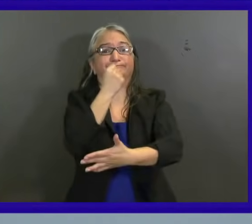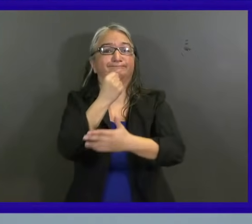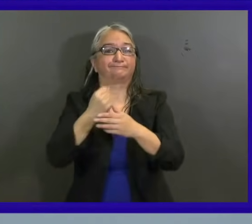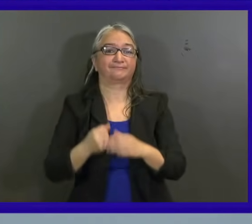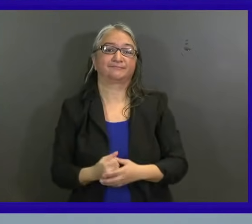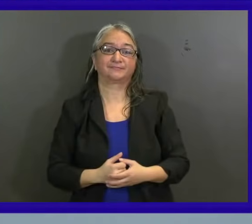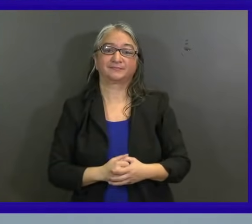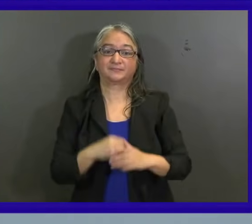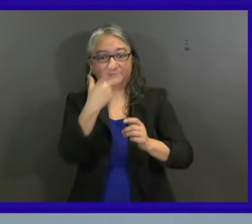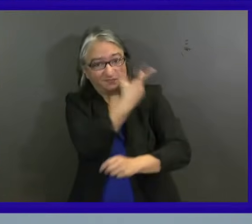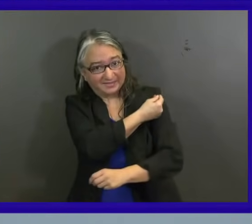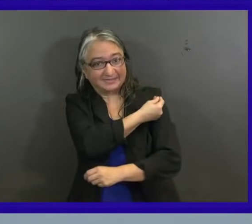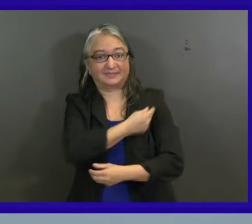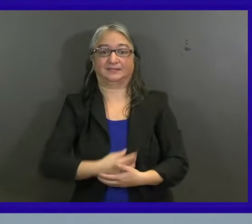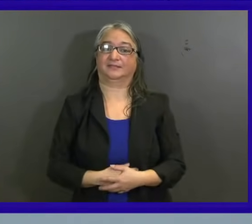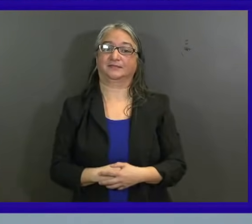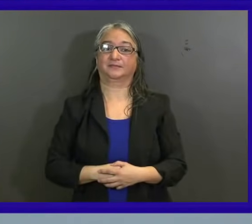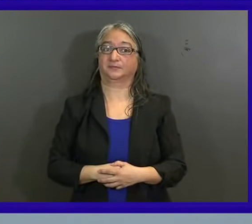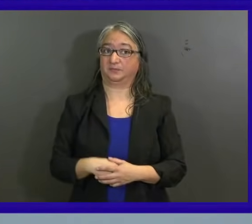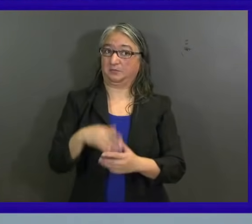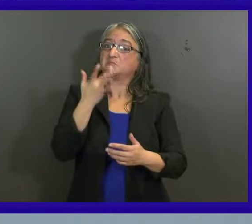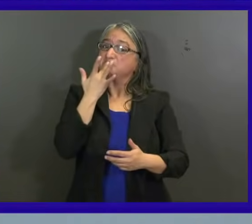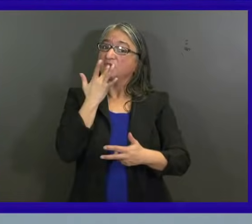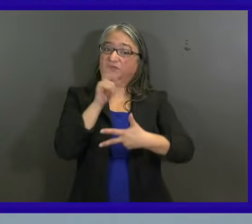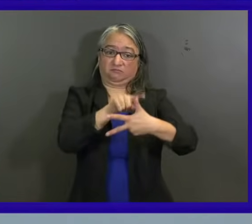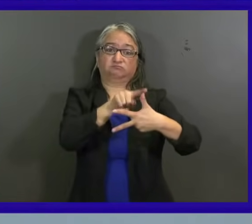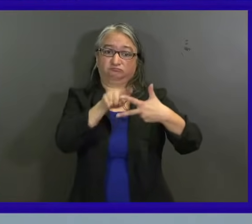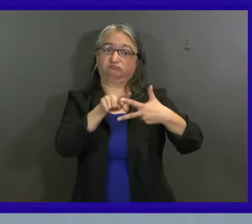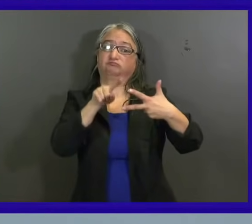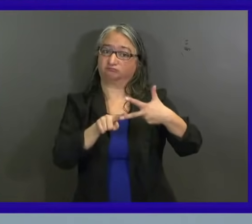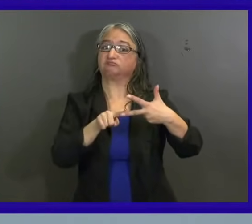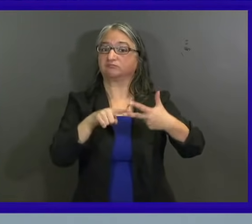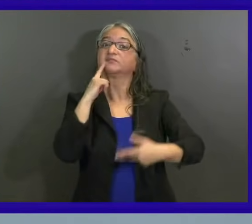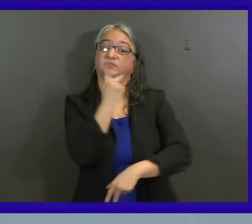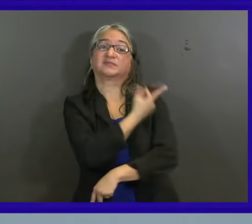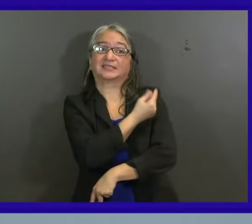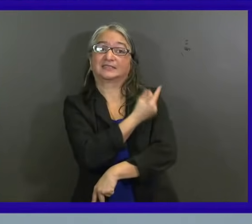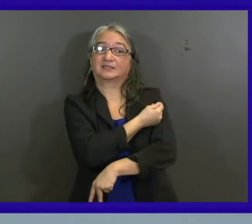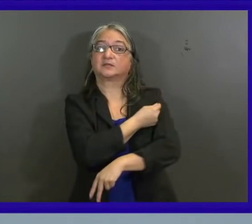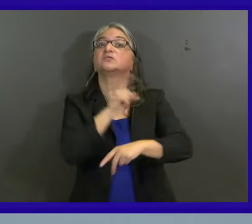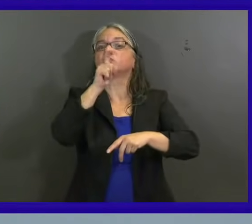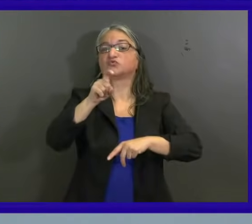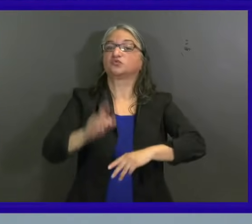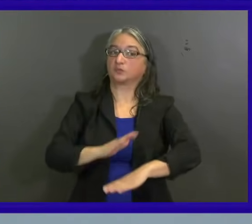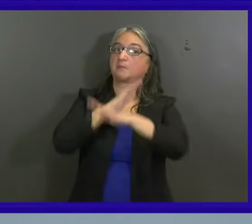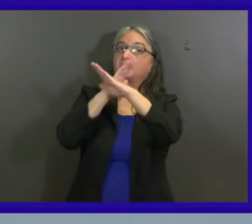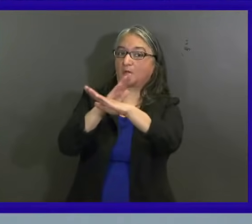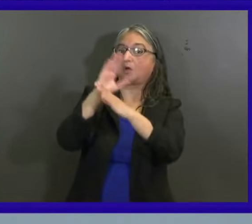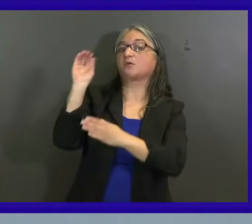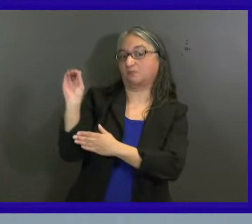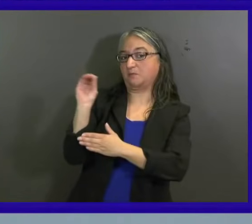some protection against omicron because even though omicron is a new variant it's still covid